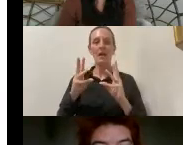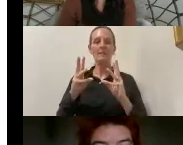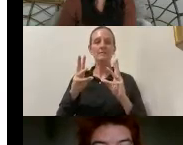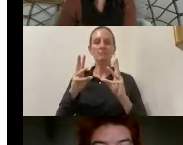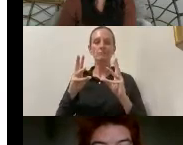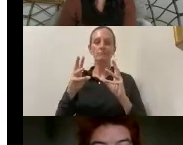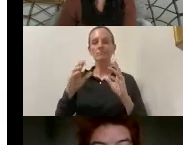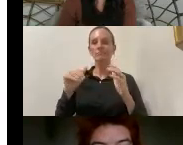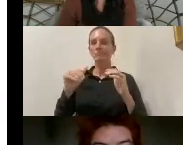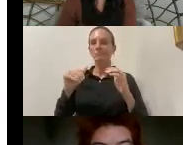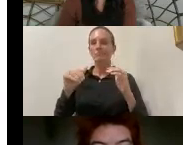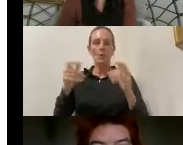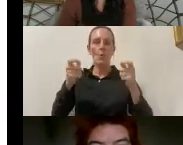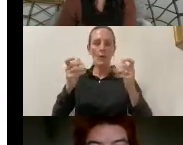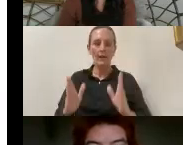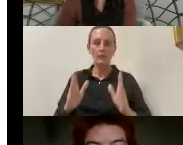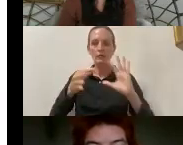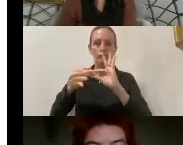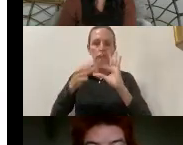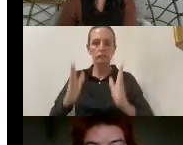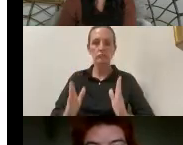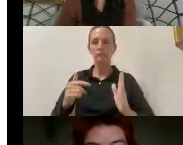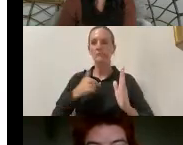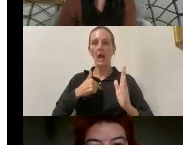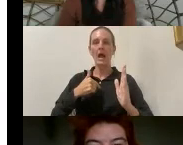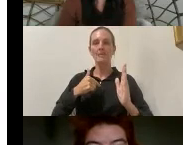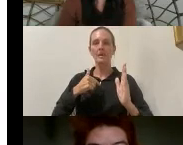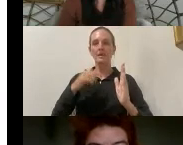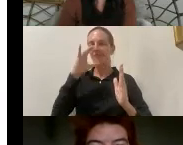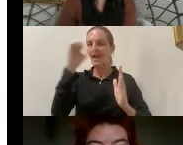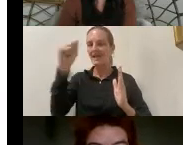I'm fascinated and terrified about the future so it's an honour to be able to work with